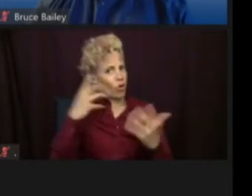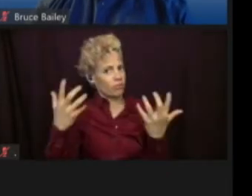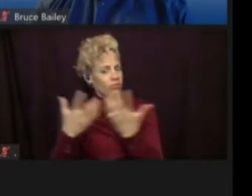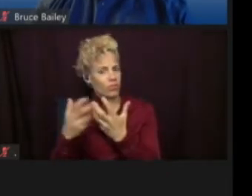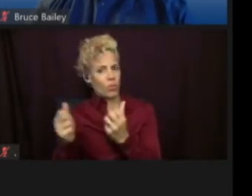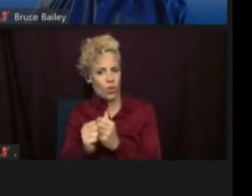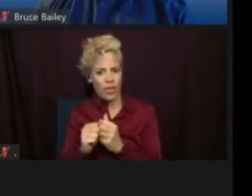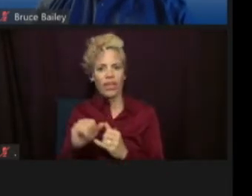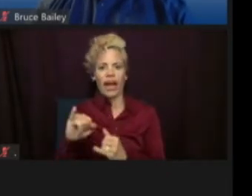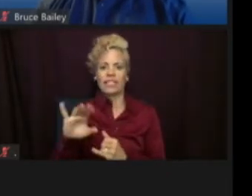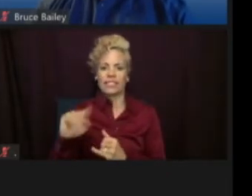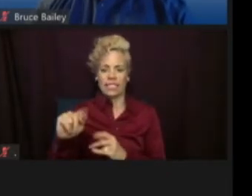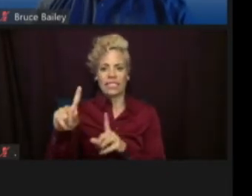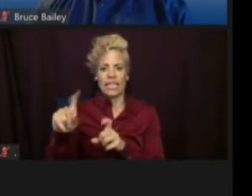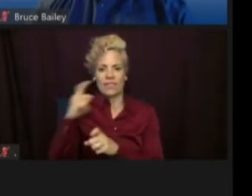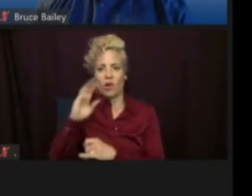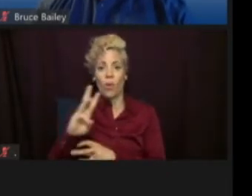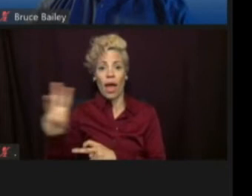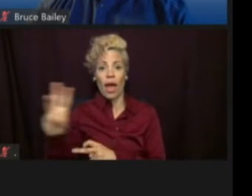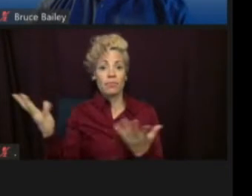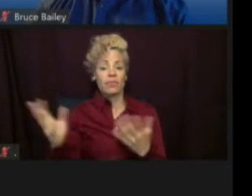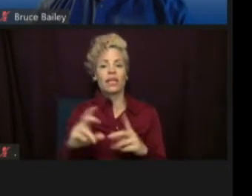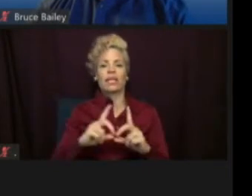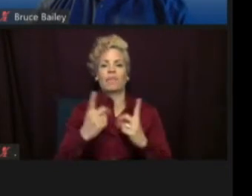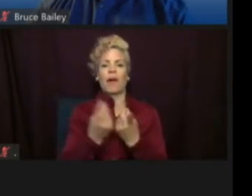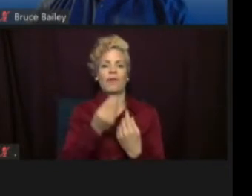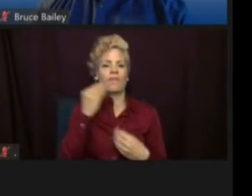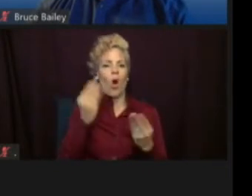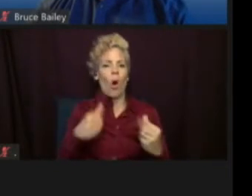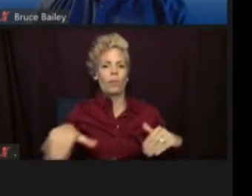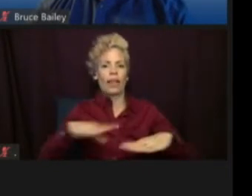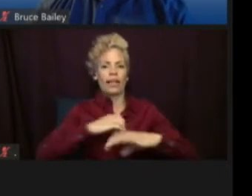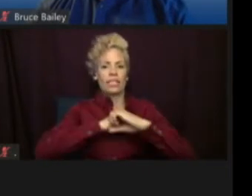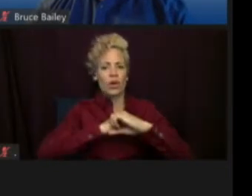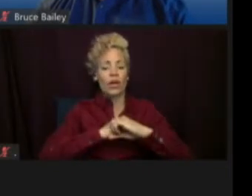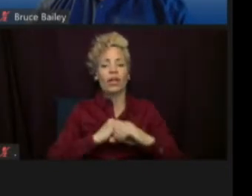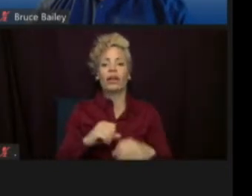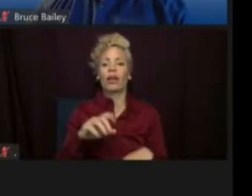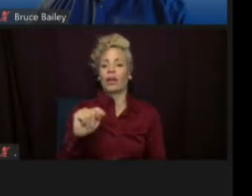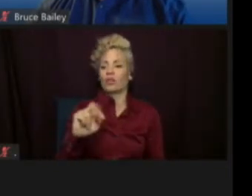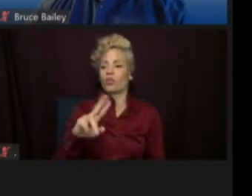is the Department of Homeland Security's Trusted Tester. It is a manual test process,